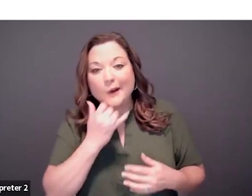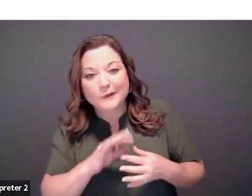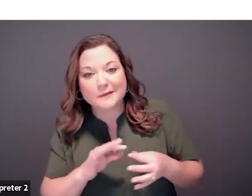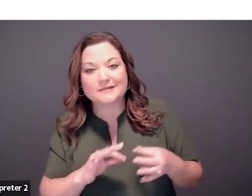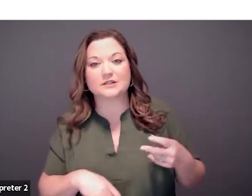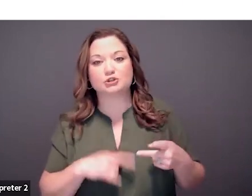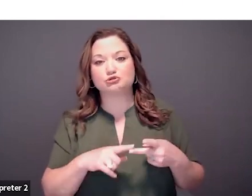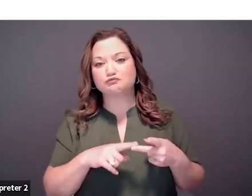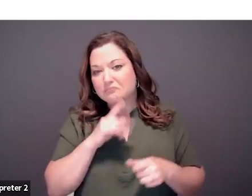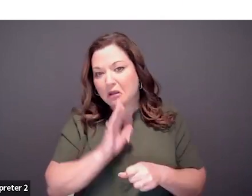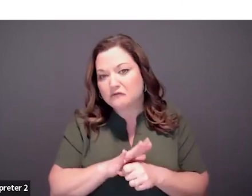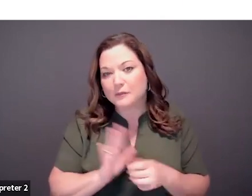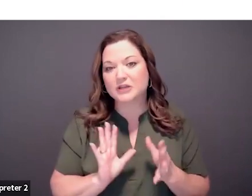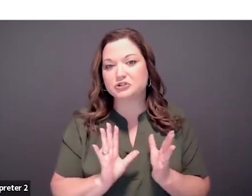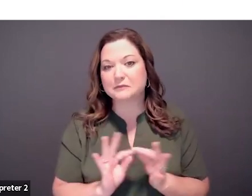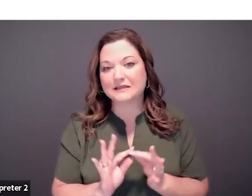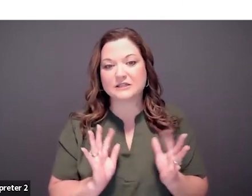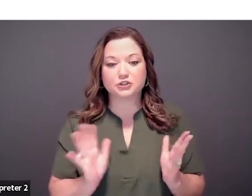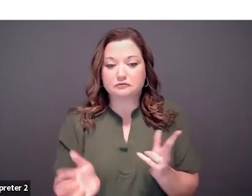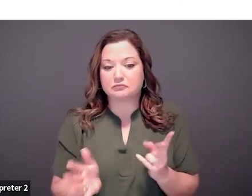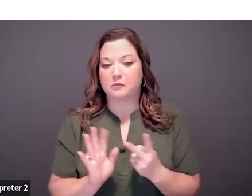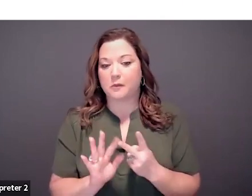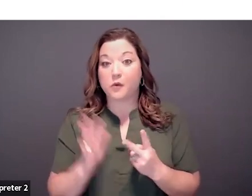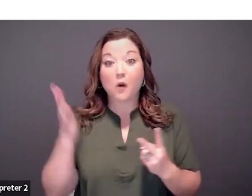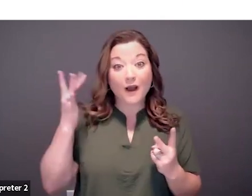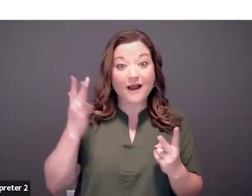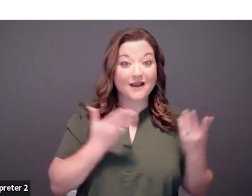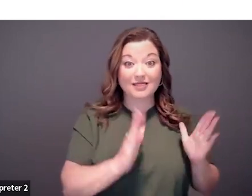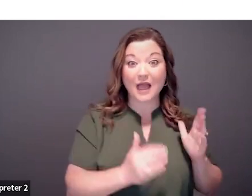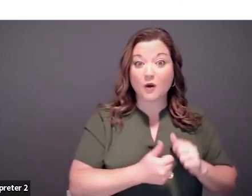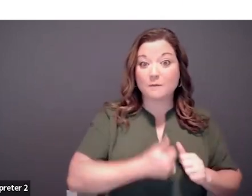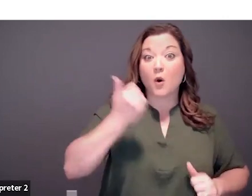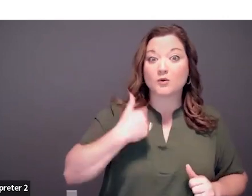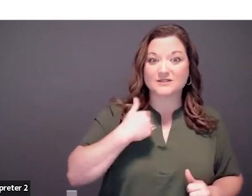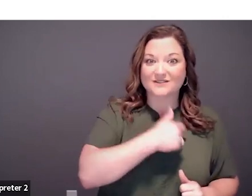thereby allowing the majority of us to just check that box